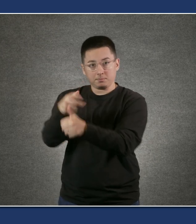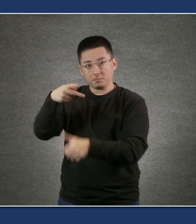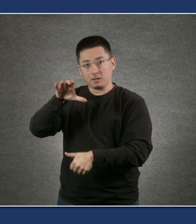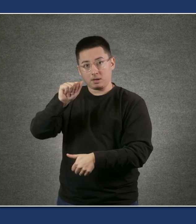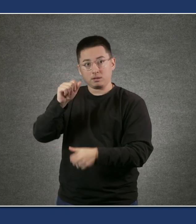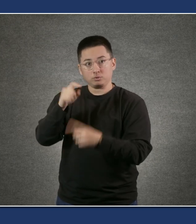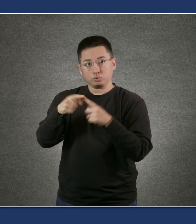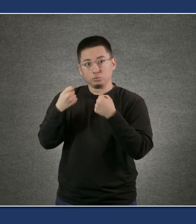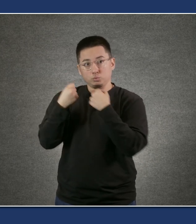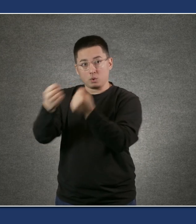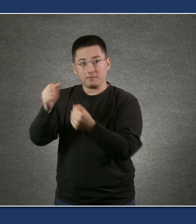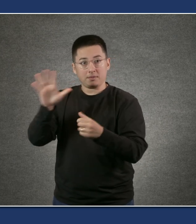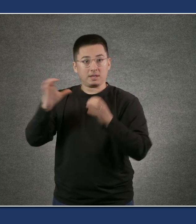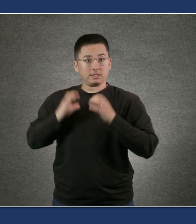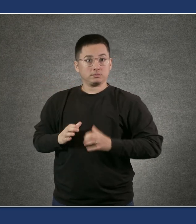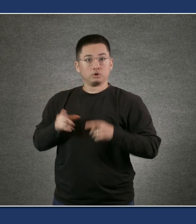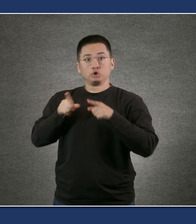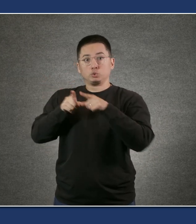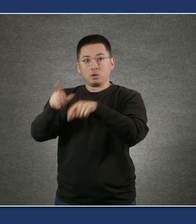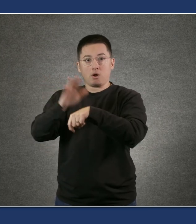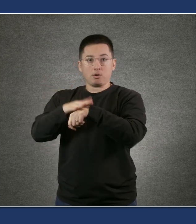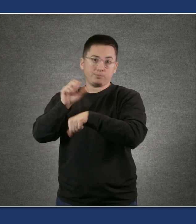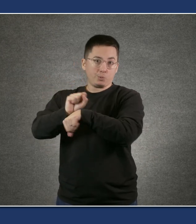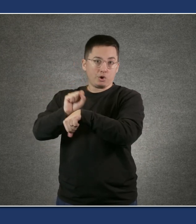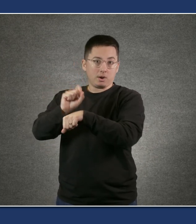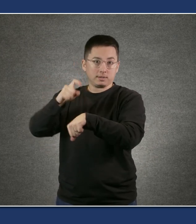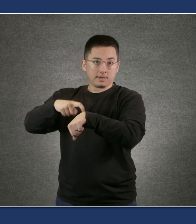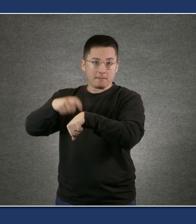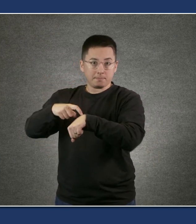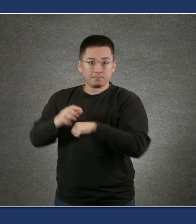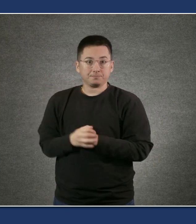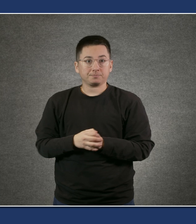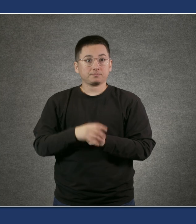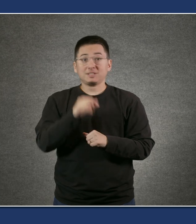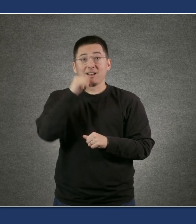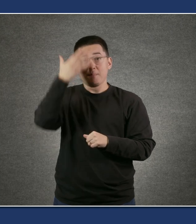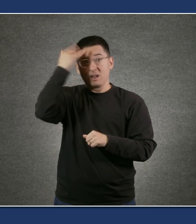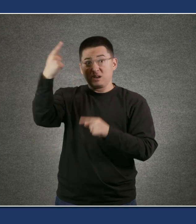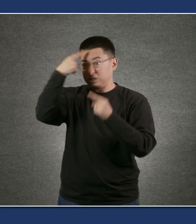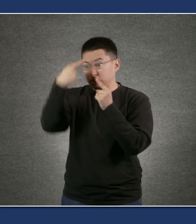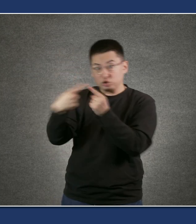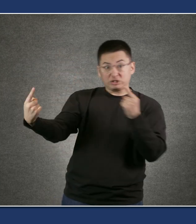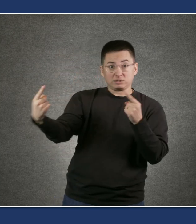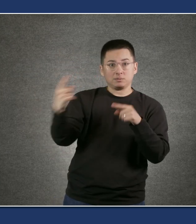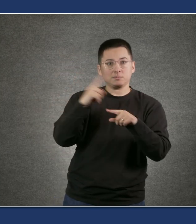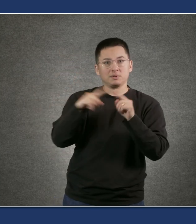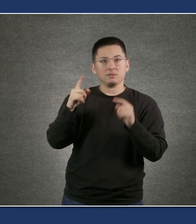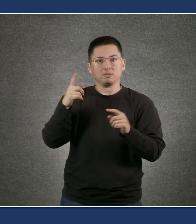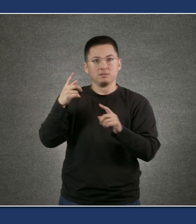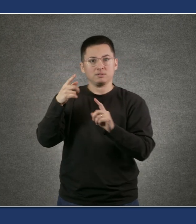of this new change in law. From the little we know so far, their concerns are not unreasonable, some of which